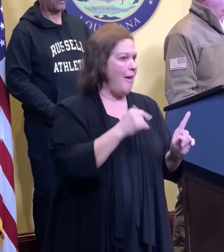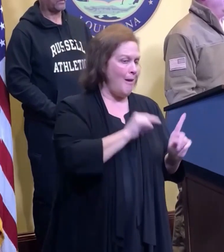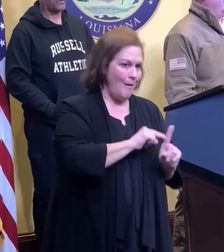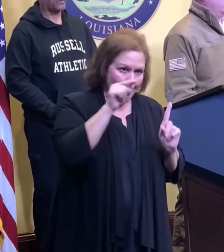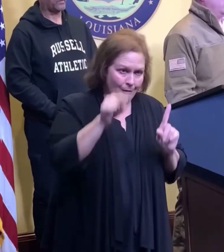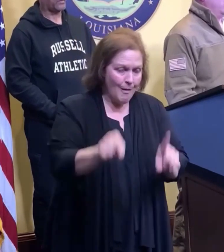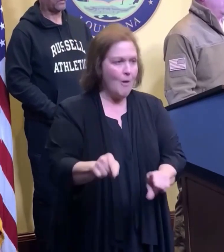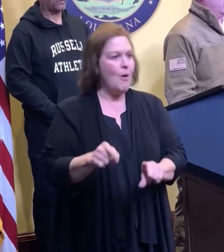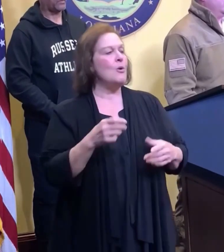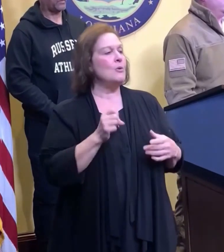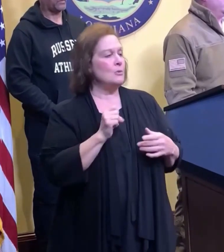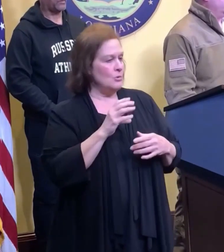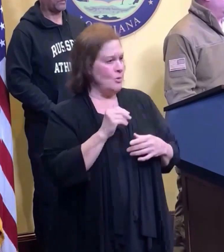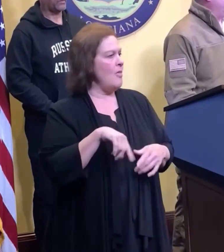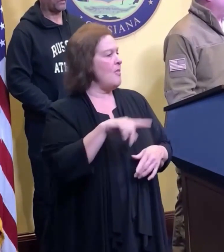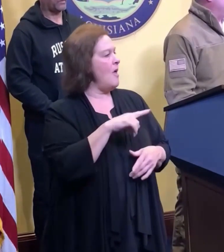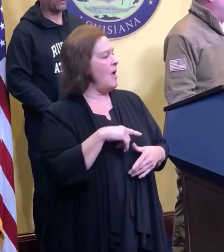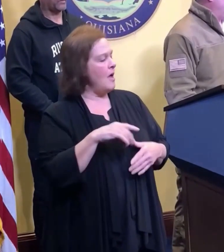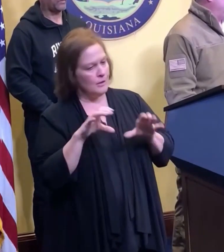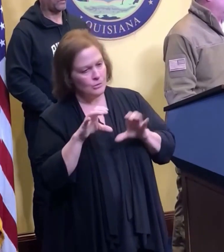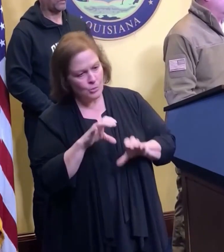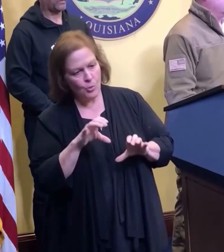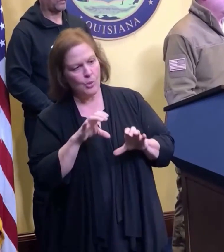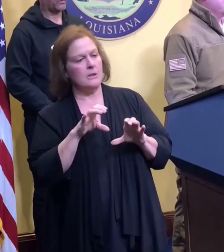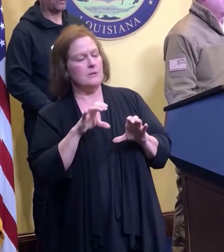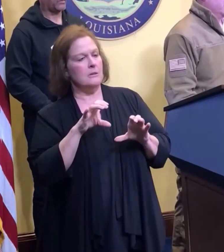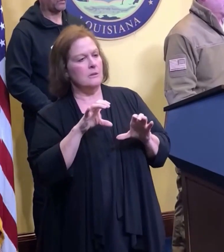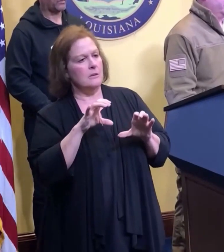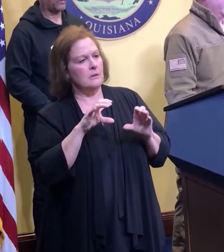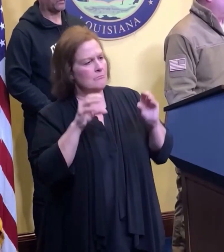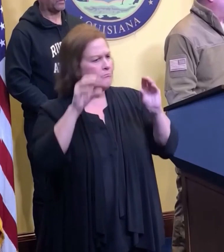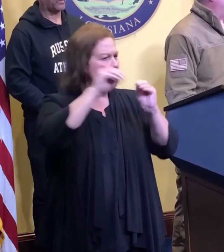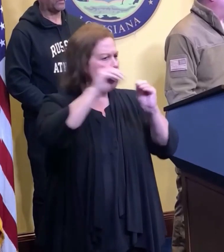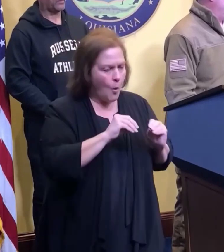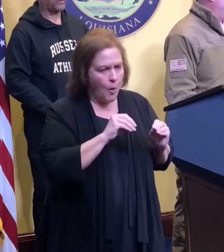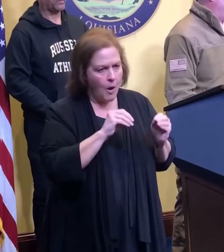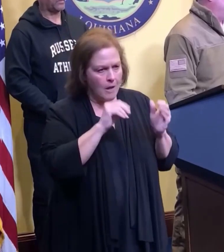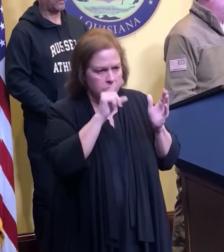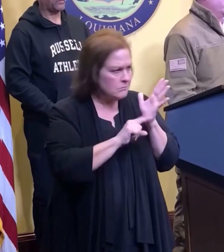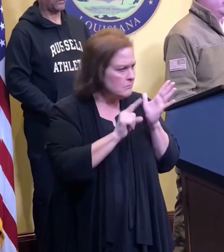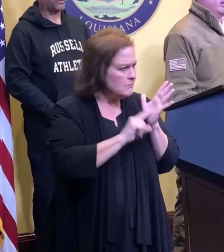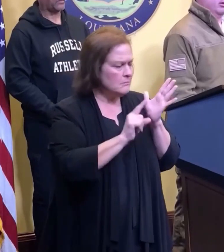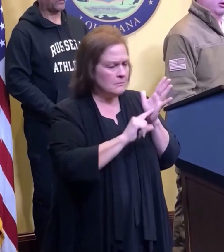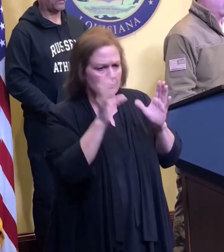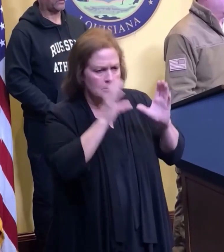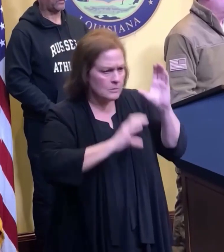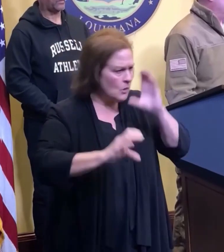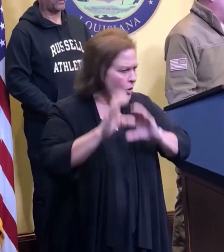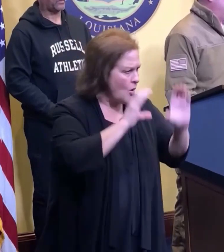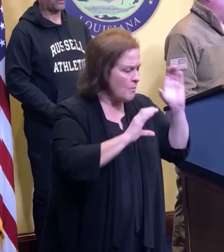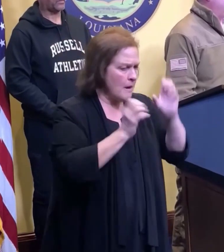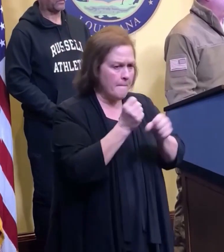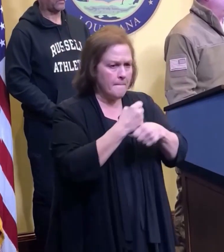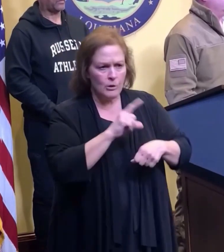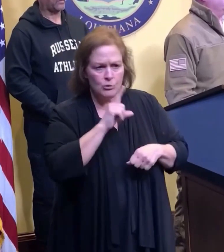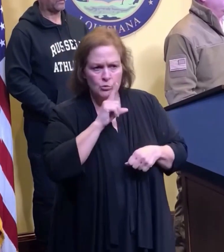they are doing those secondary secondary searches making sure they not overlooking anything and also